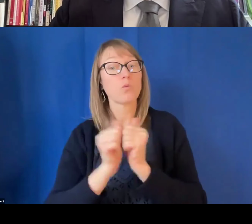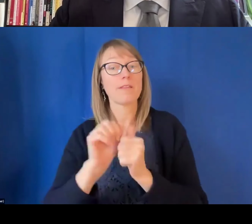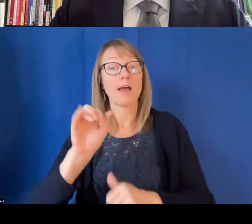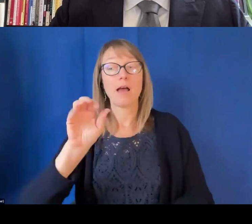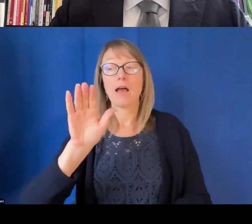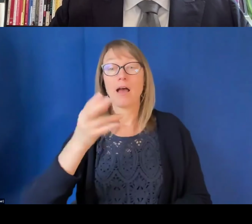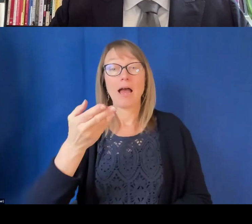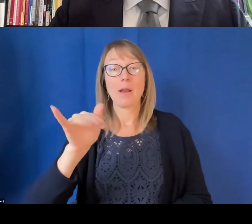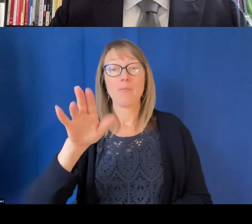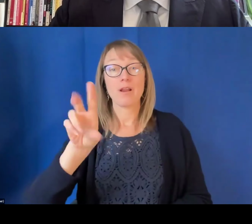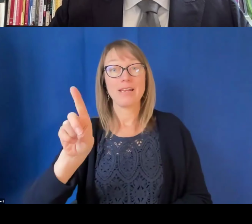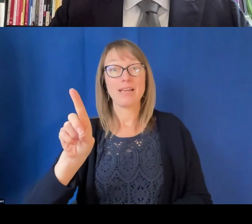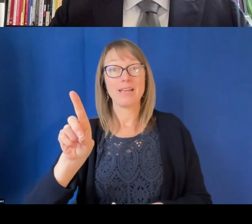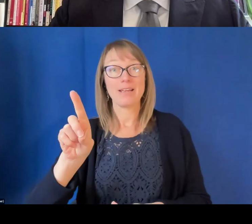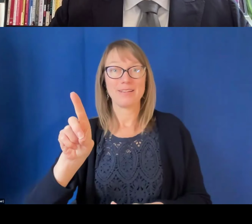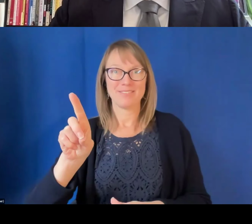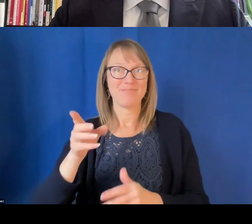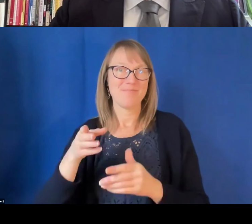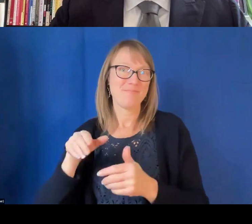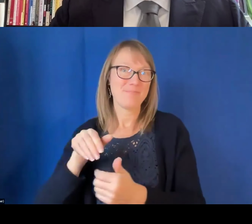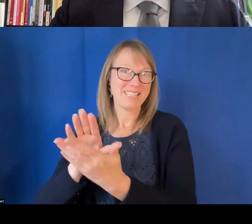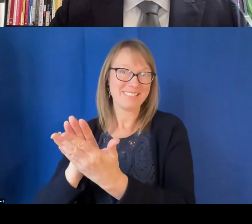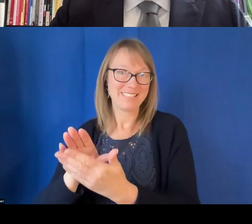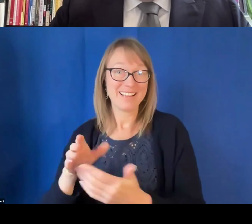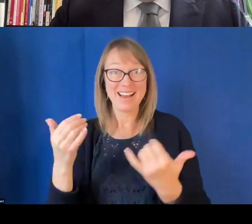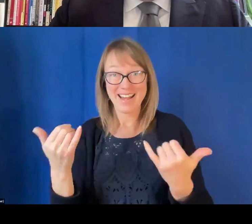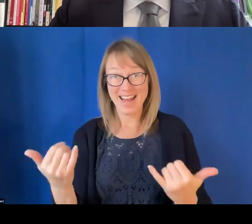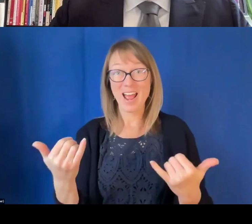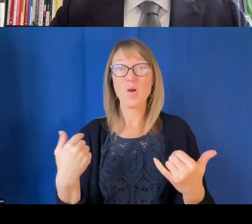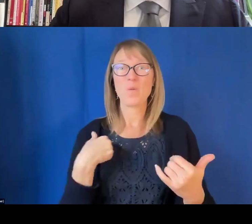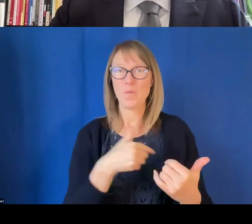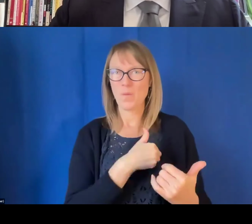where you have some virtual participants, some in person. And so having the technologies